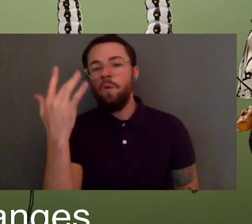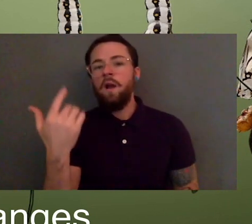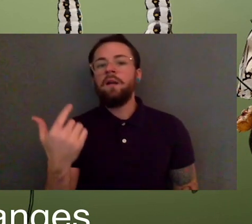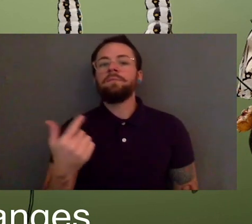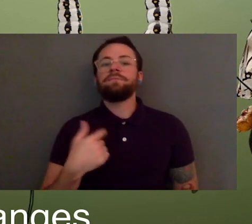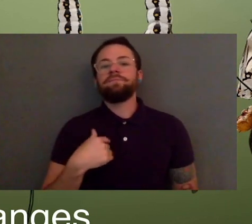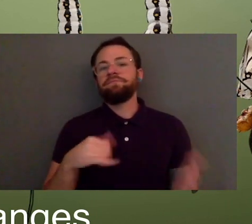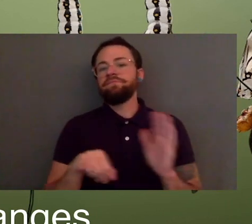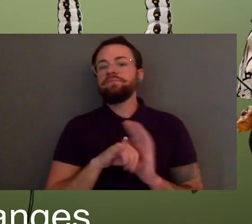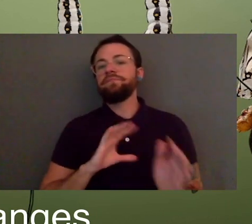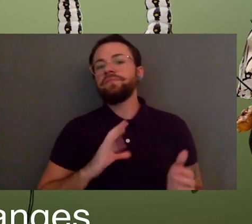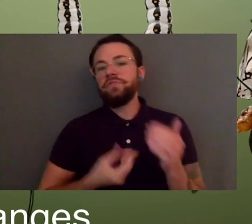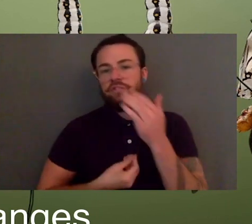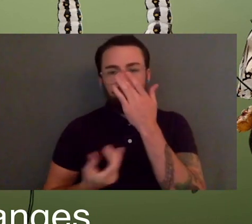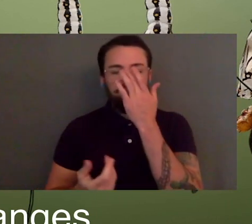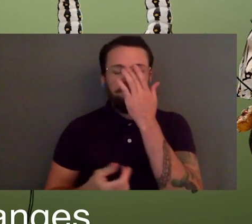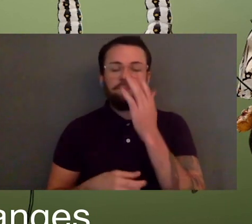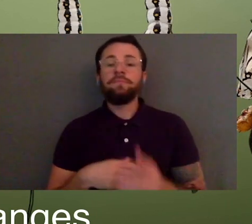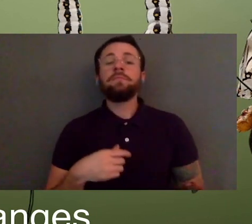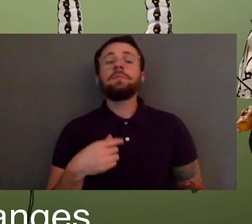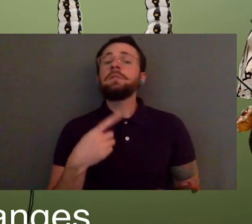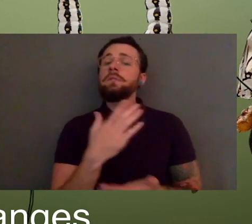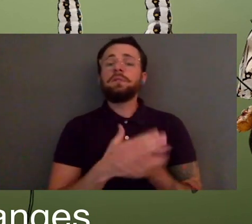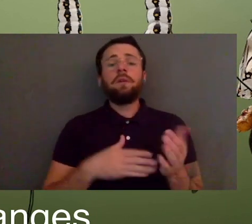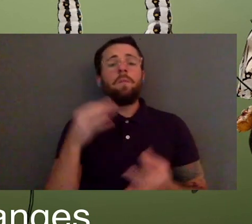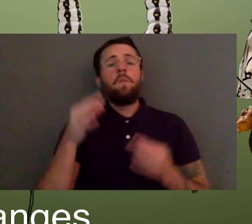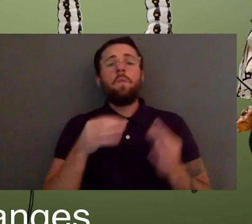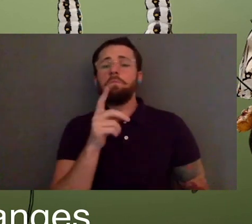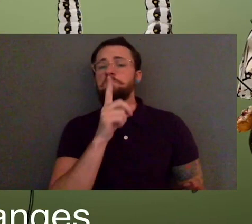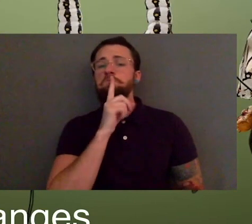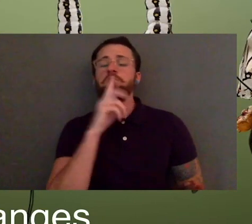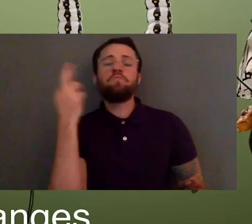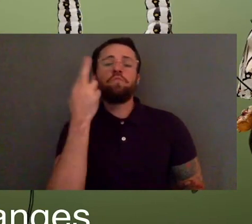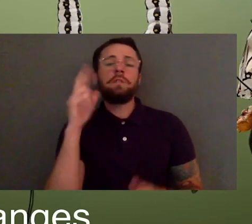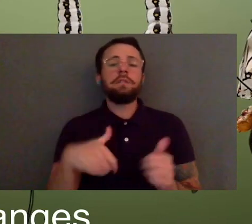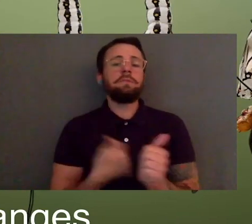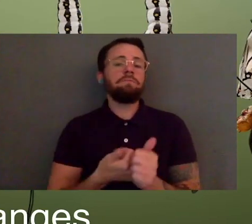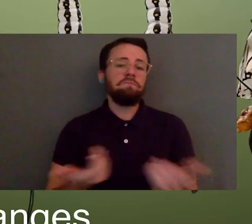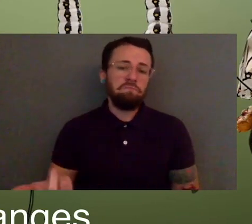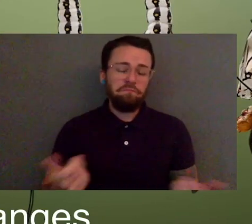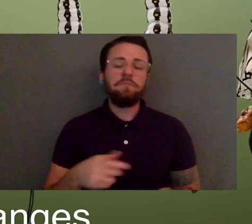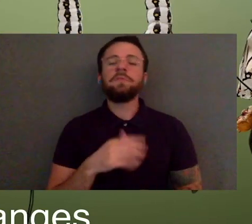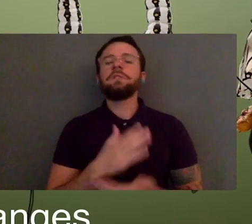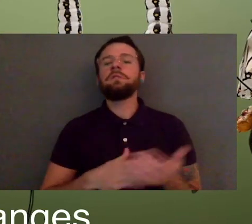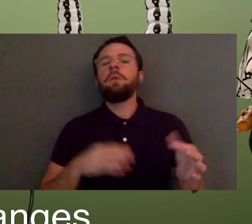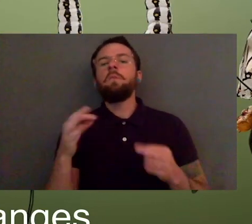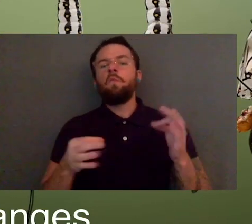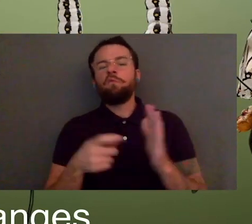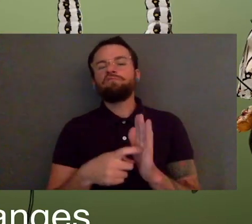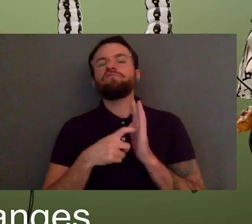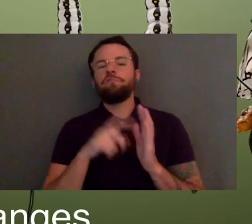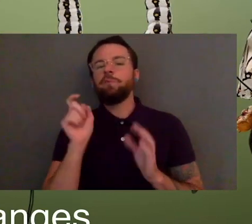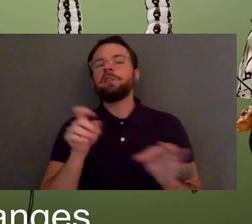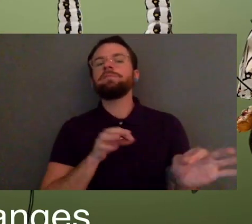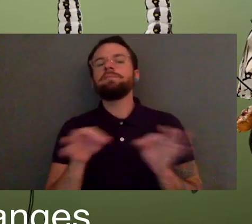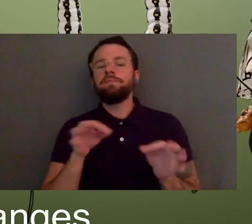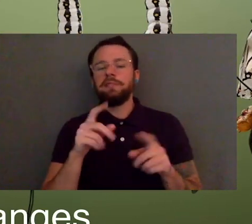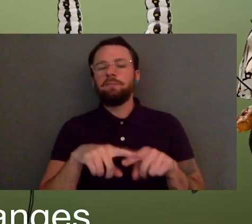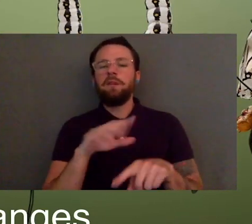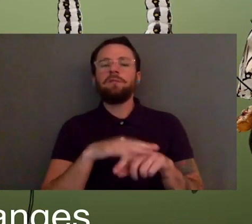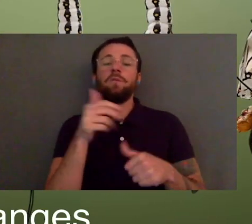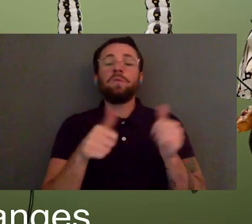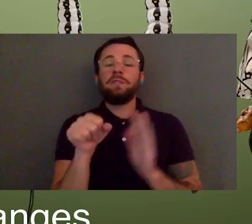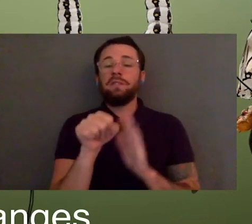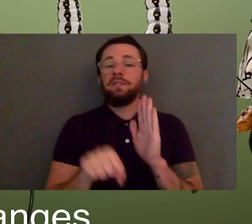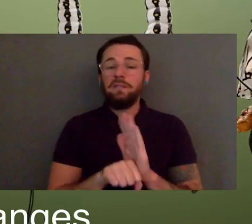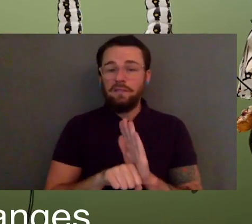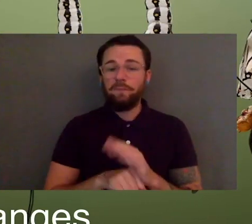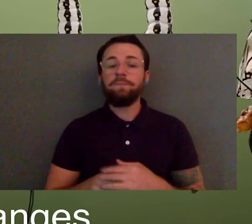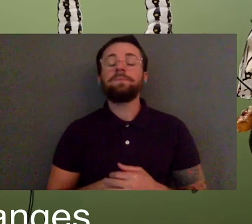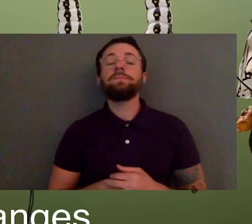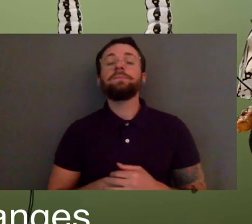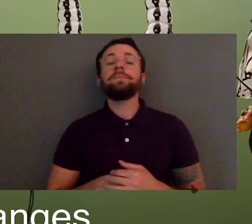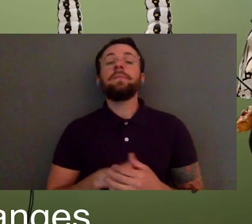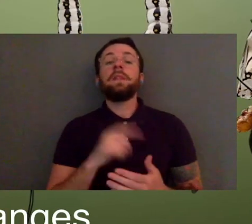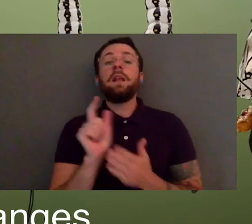before a judge and ask for a change of gender marker on legal documents.